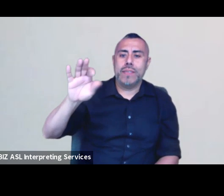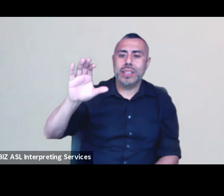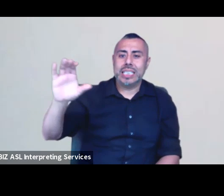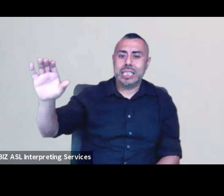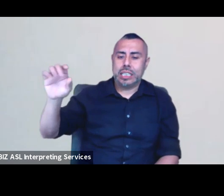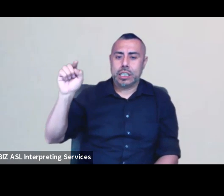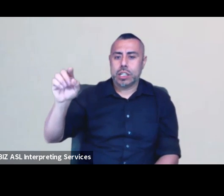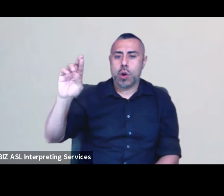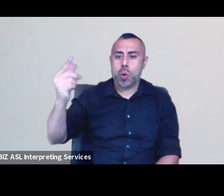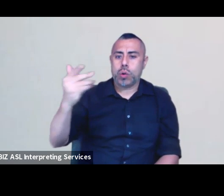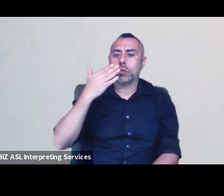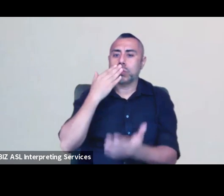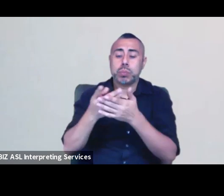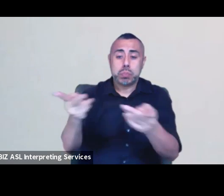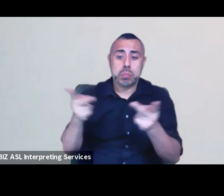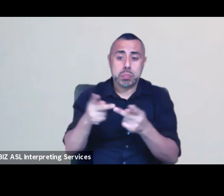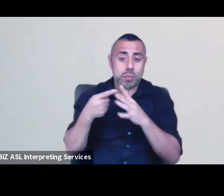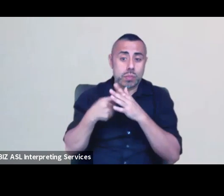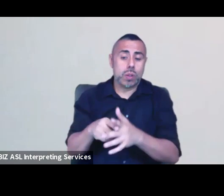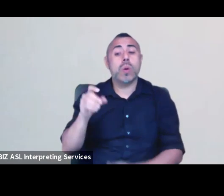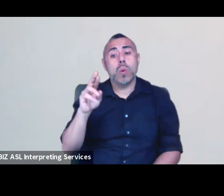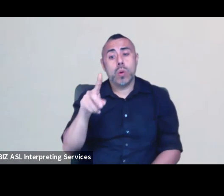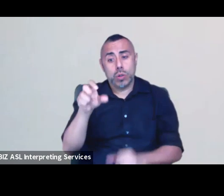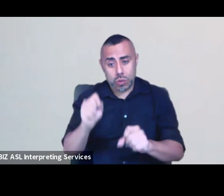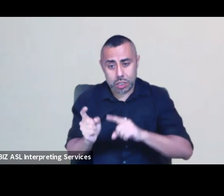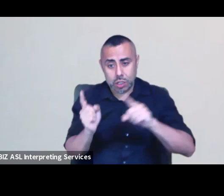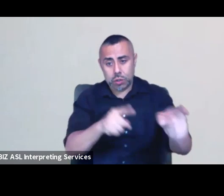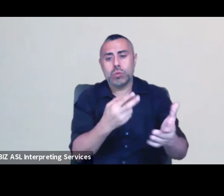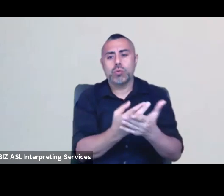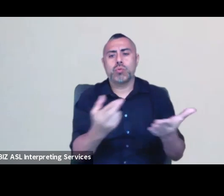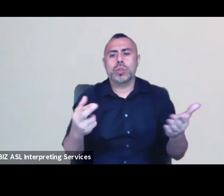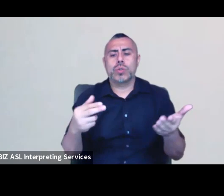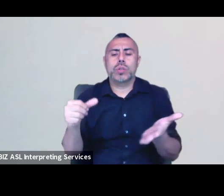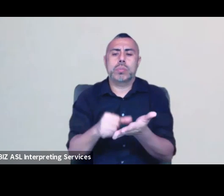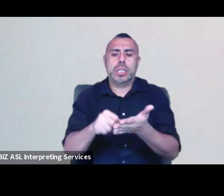and/or you could go to the resources pages of my website,